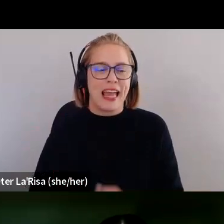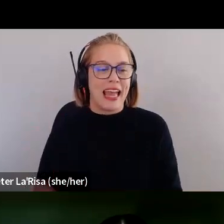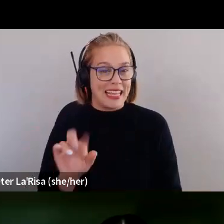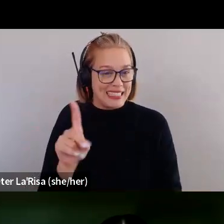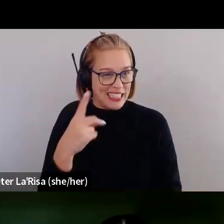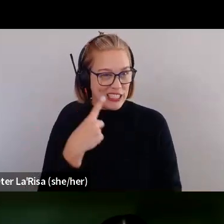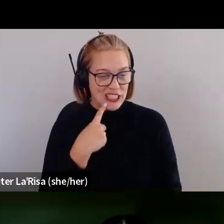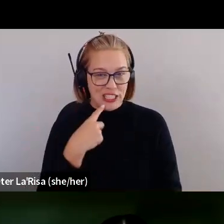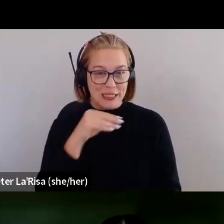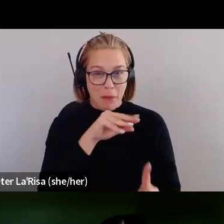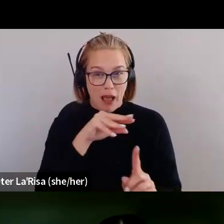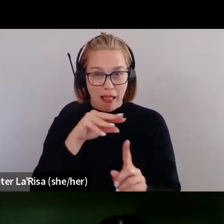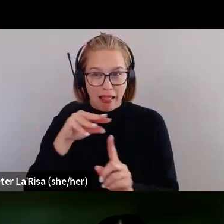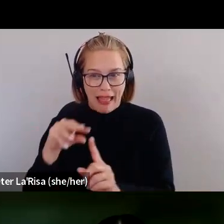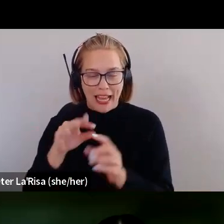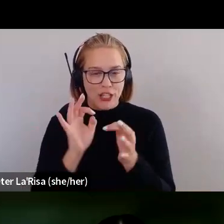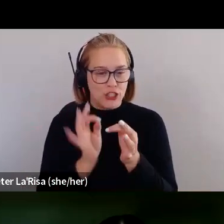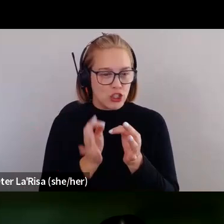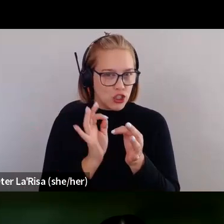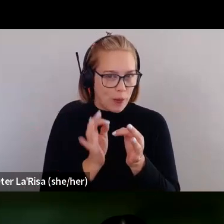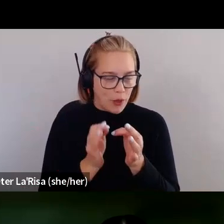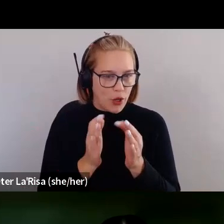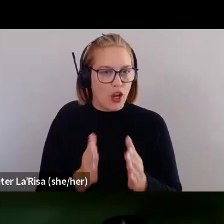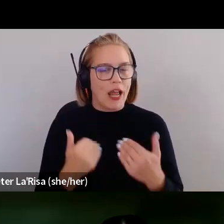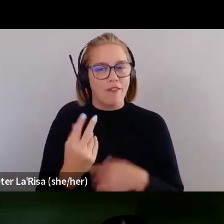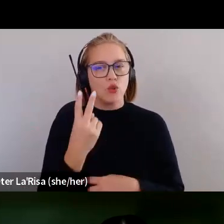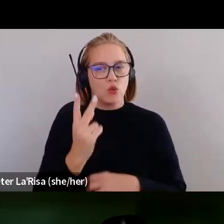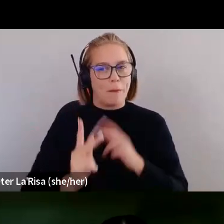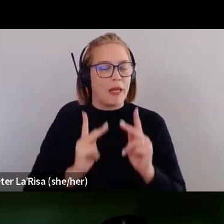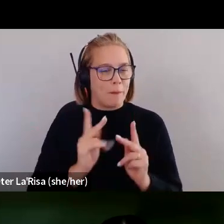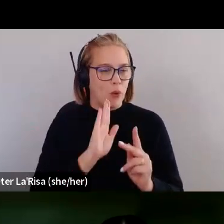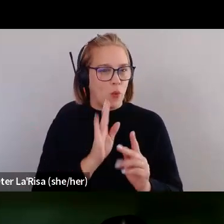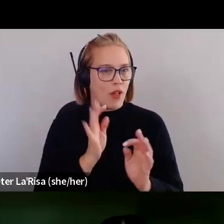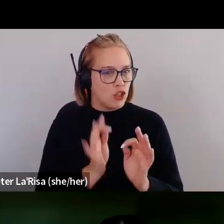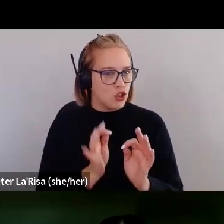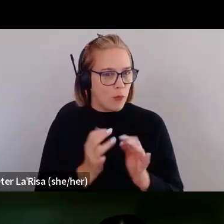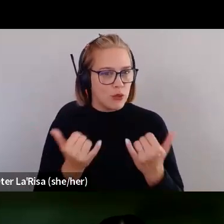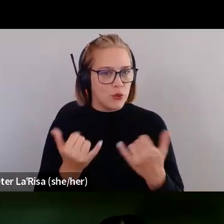I am so thrilled that you all are here. I did go ahead